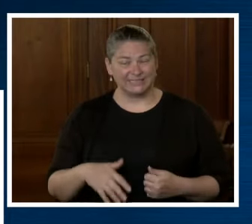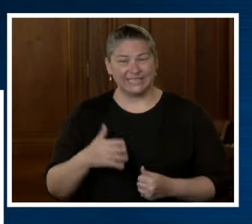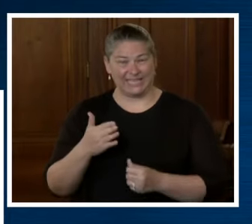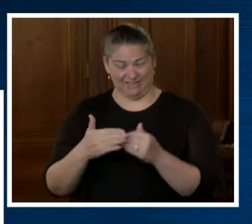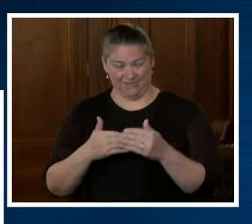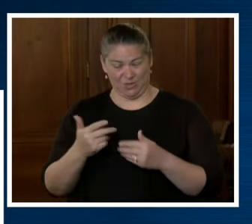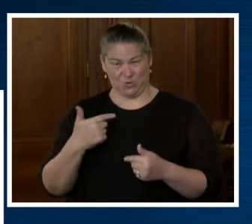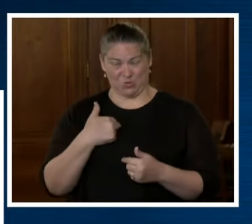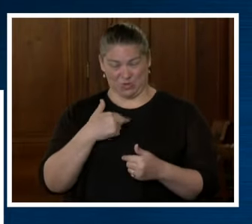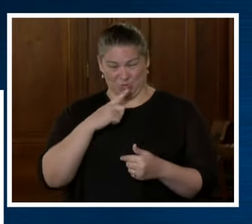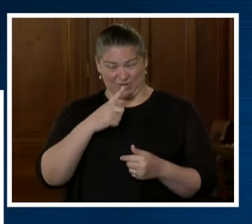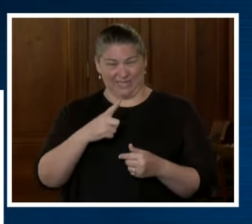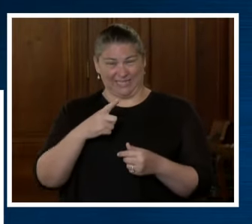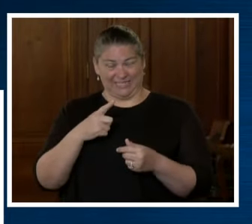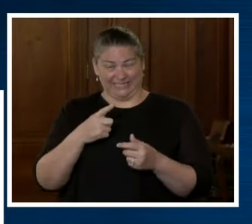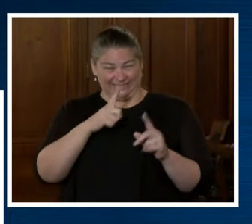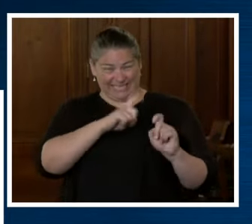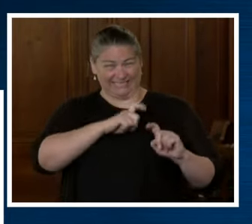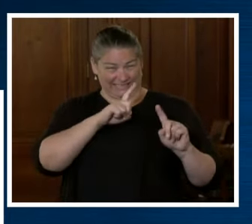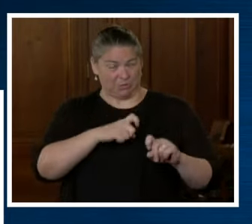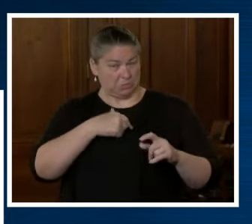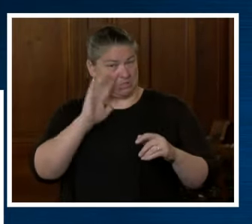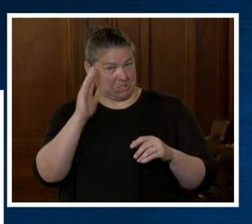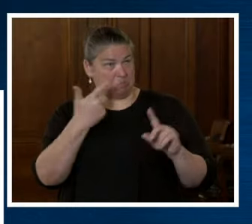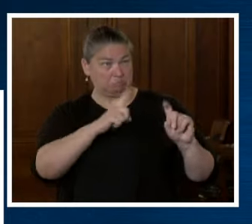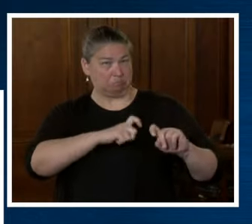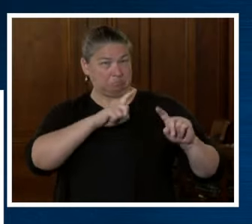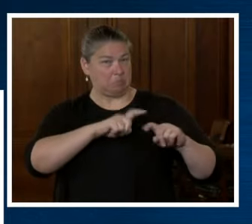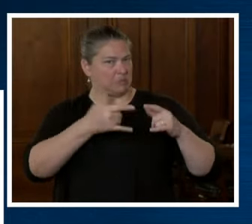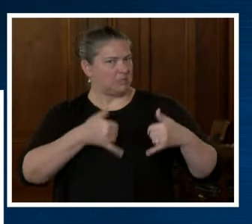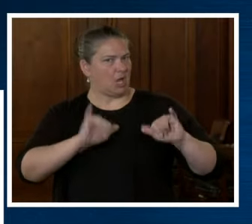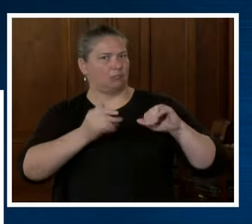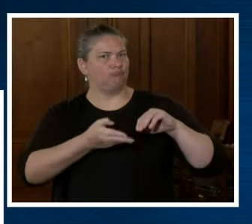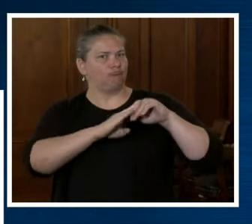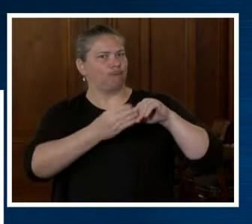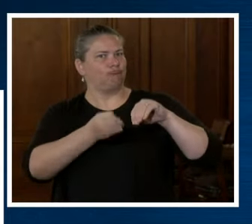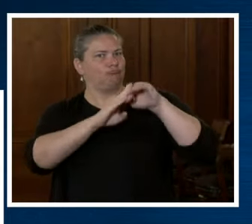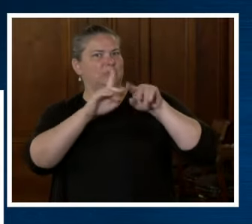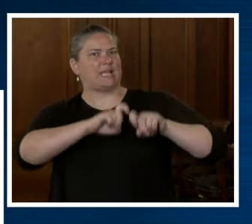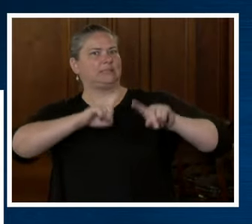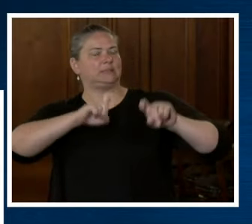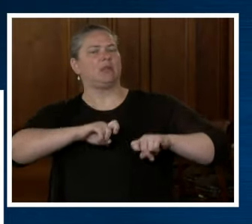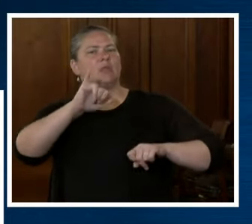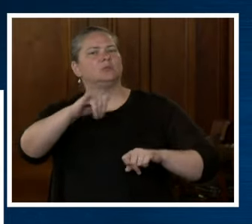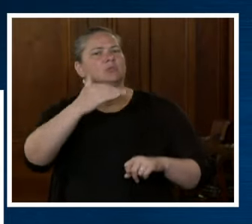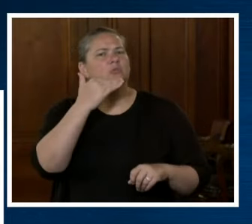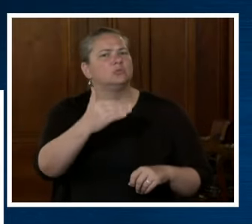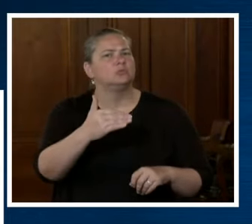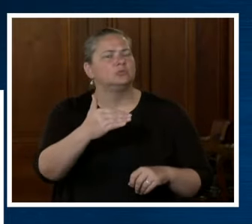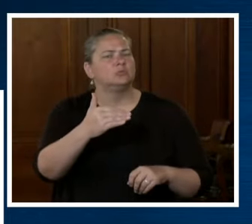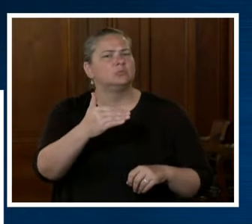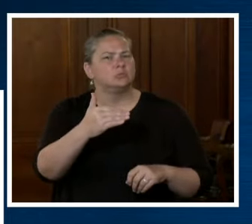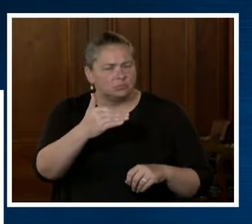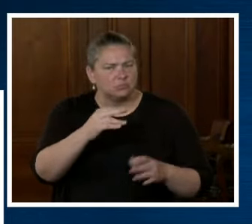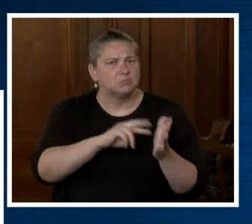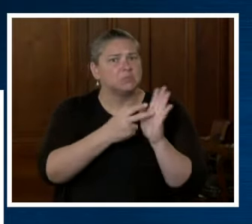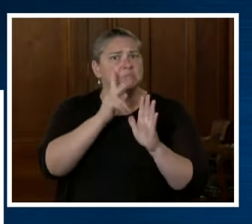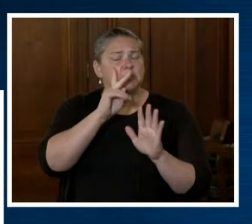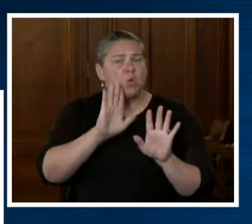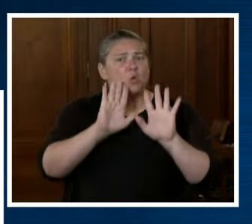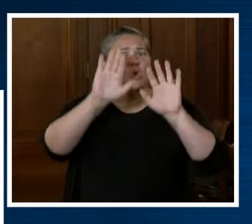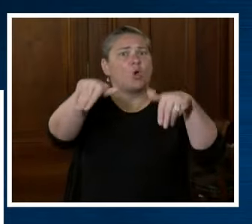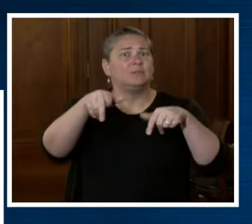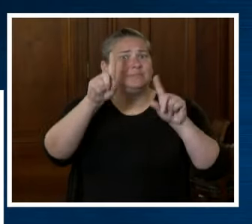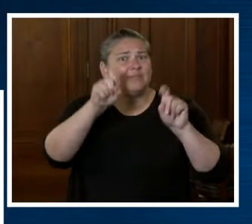THE NUMBERS RECOVERED, 3,283.